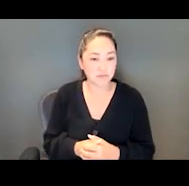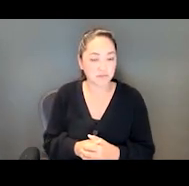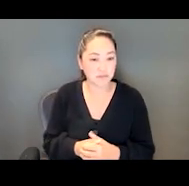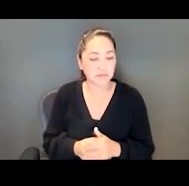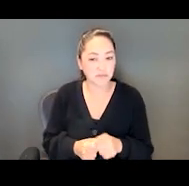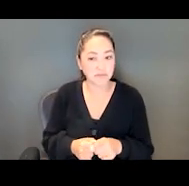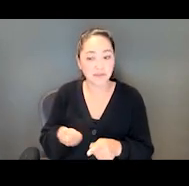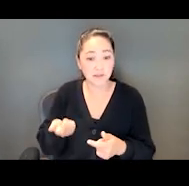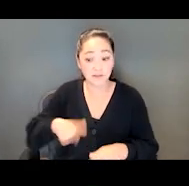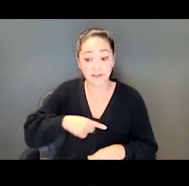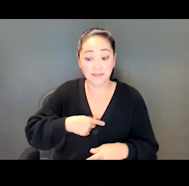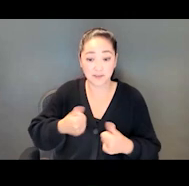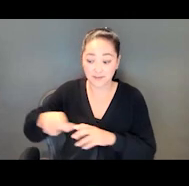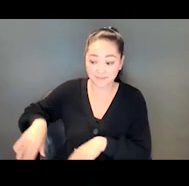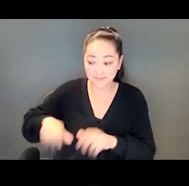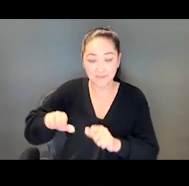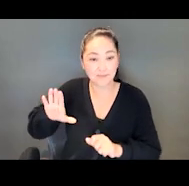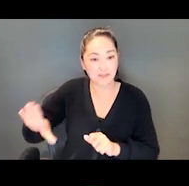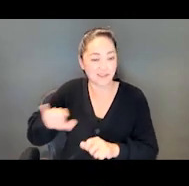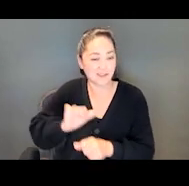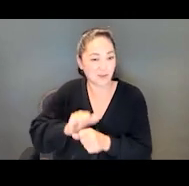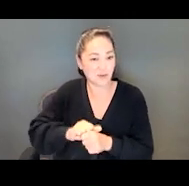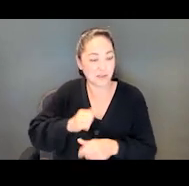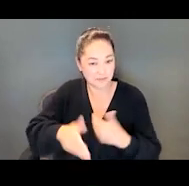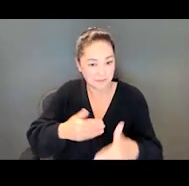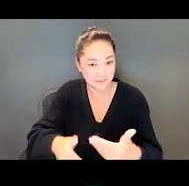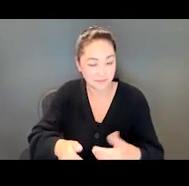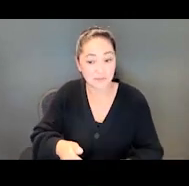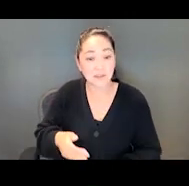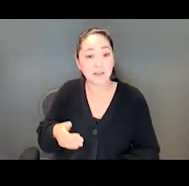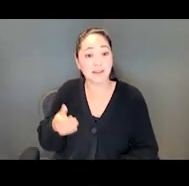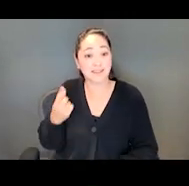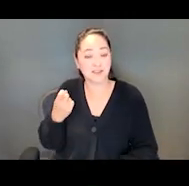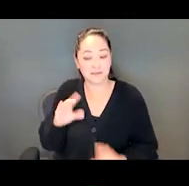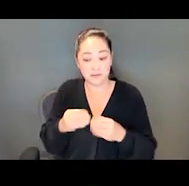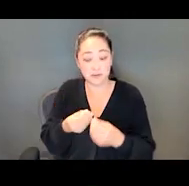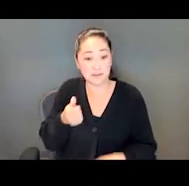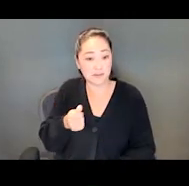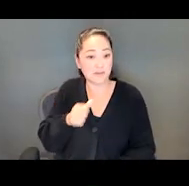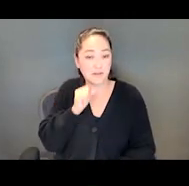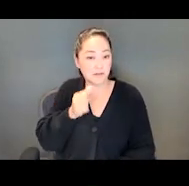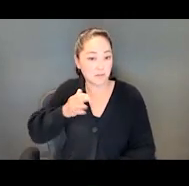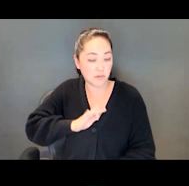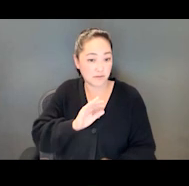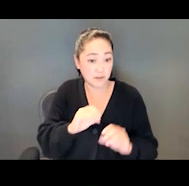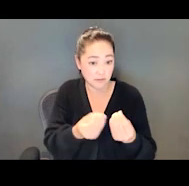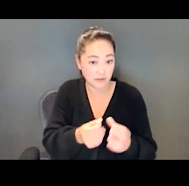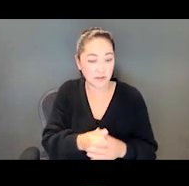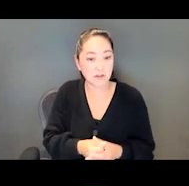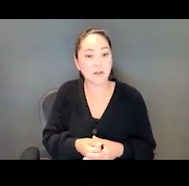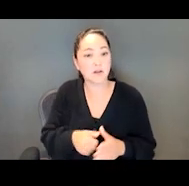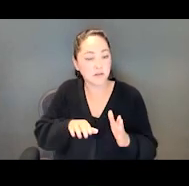It's a nonprofit organization and we do promote and develop accessibility. Through audits,